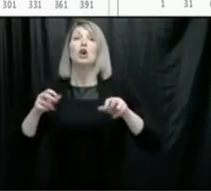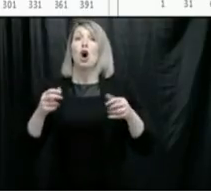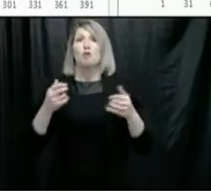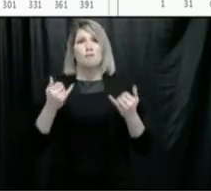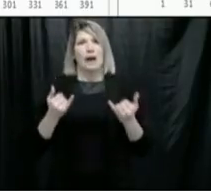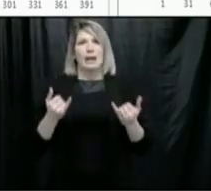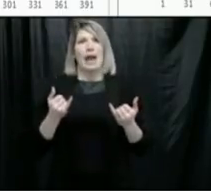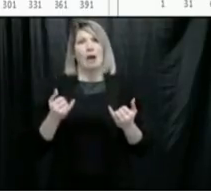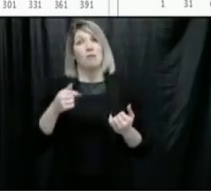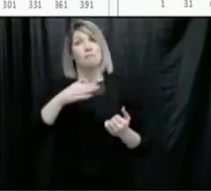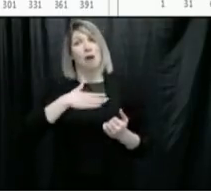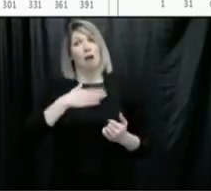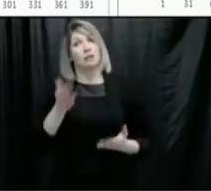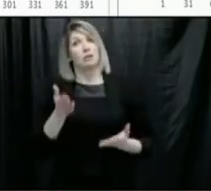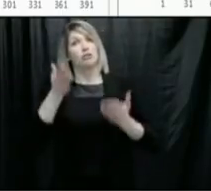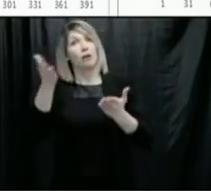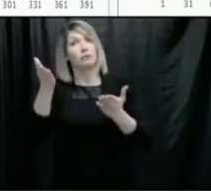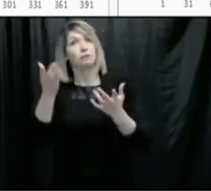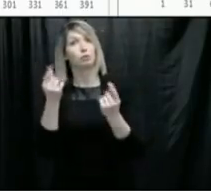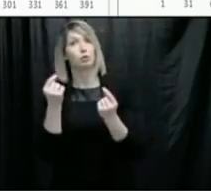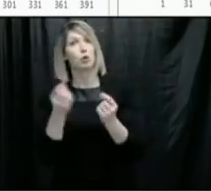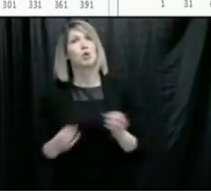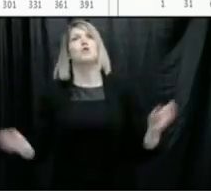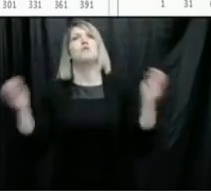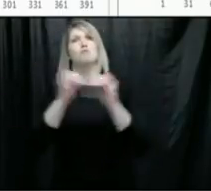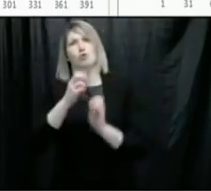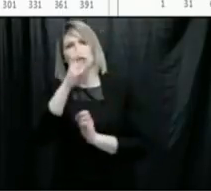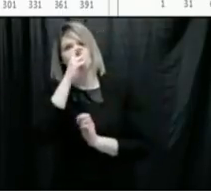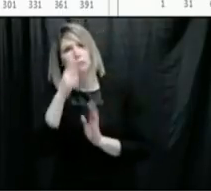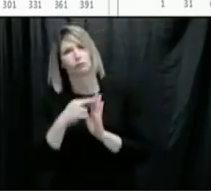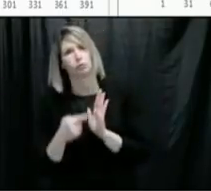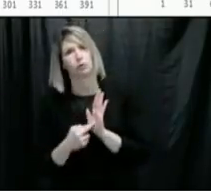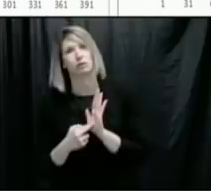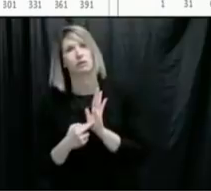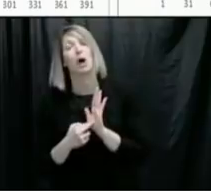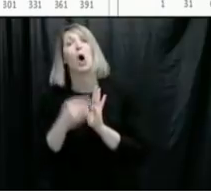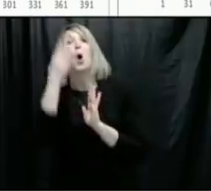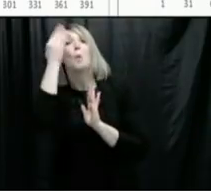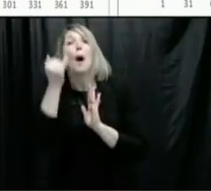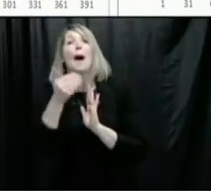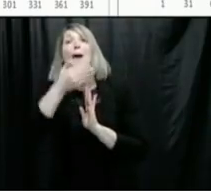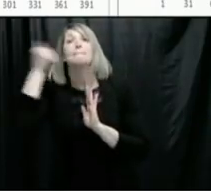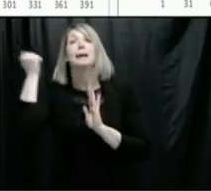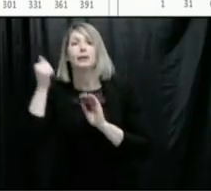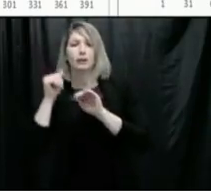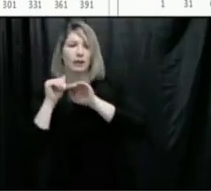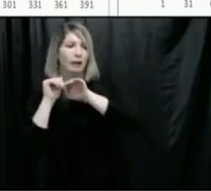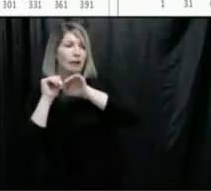WERE TO BE THE CASE IS TO ACTUALLY DOUBLE DOWN IN A PUBLIC-HEALTH MEASURES AND